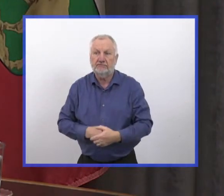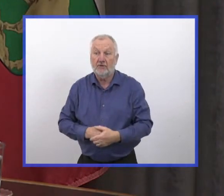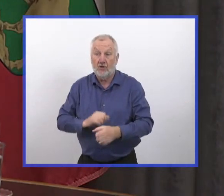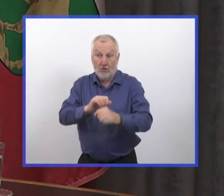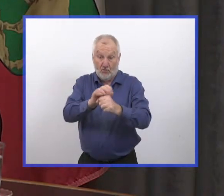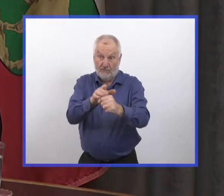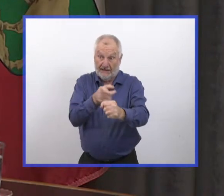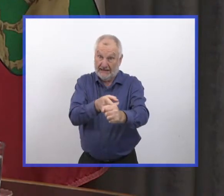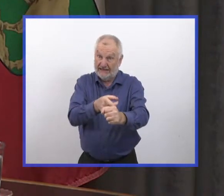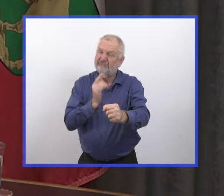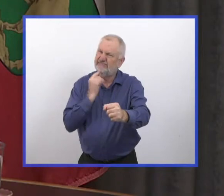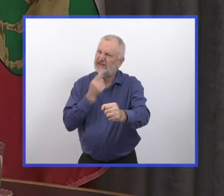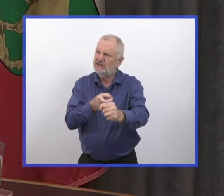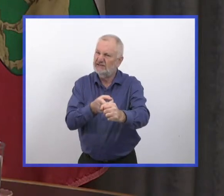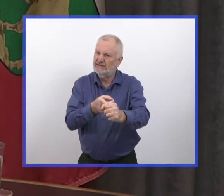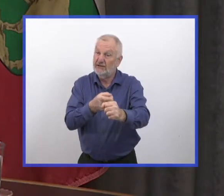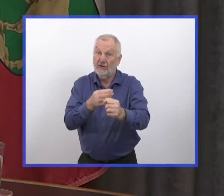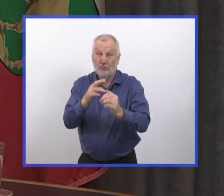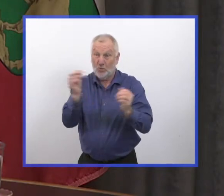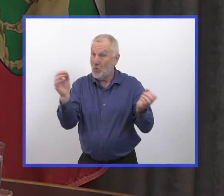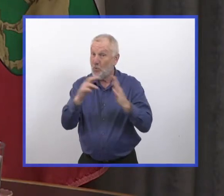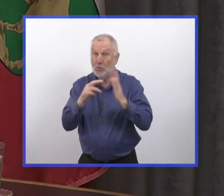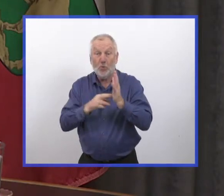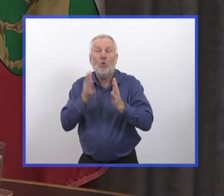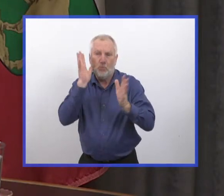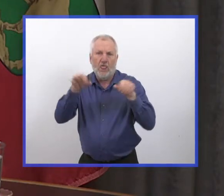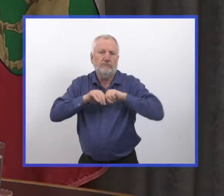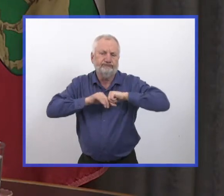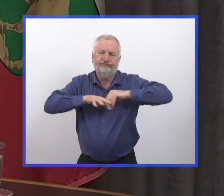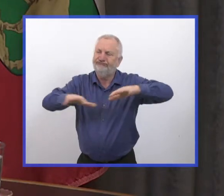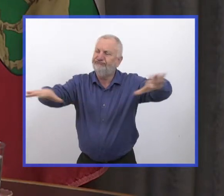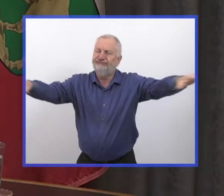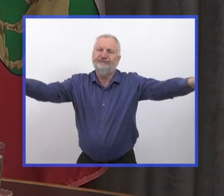We must remember that the vaccine is ninety-five percent effective at preventing infection.